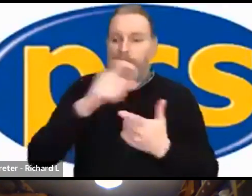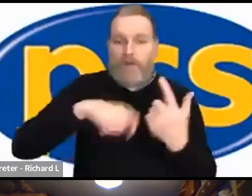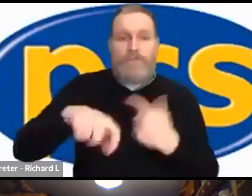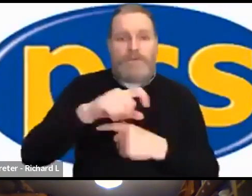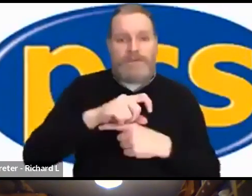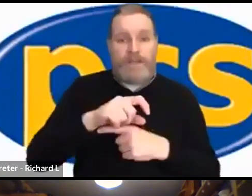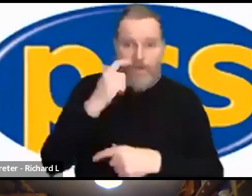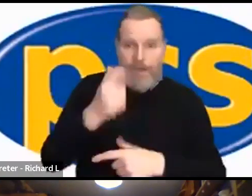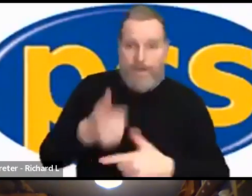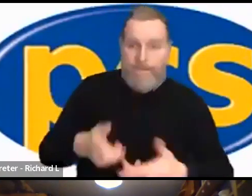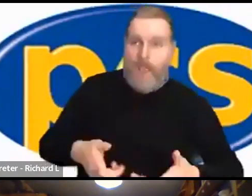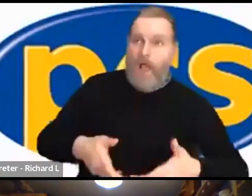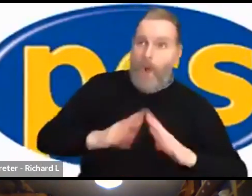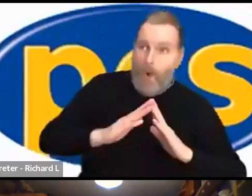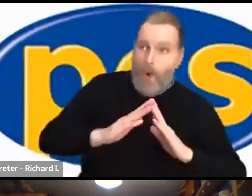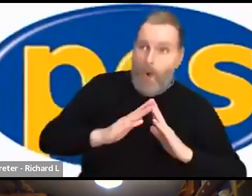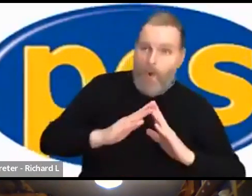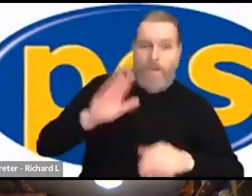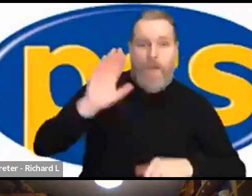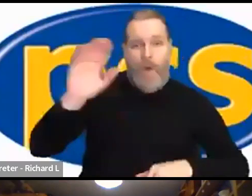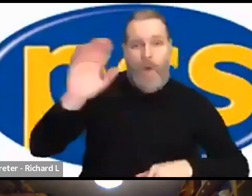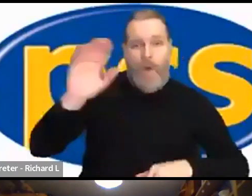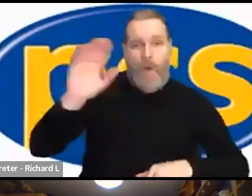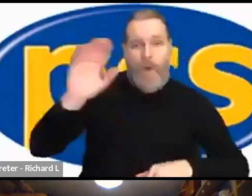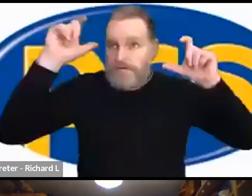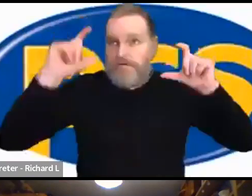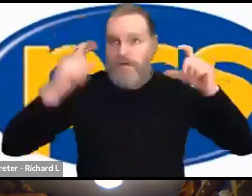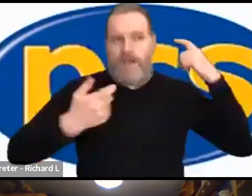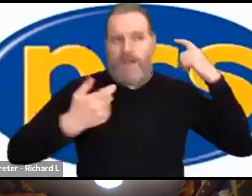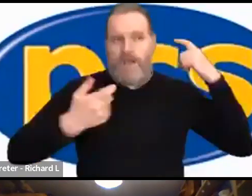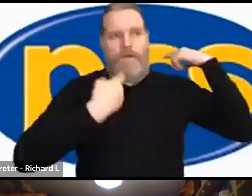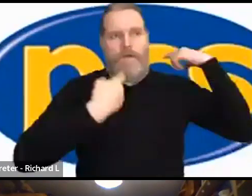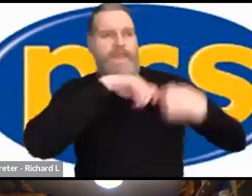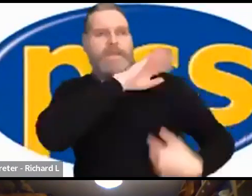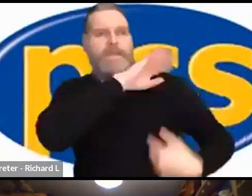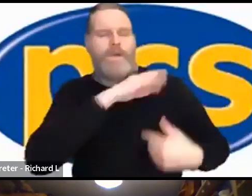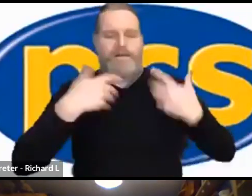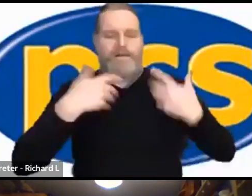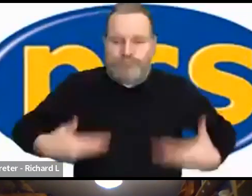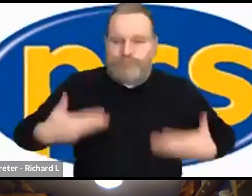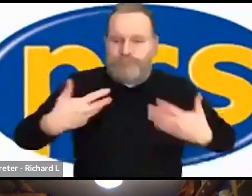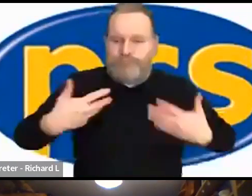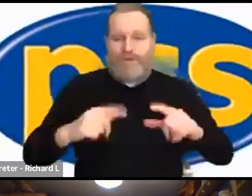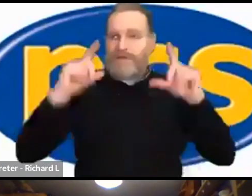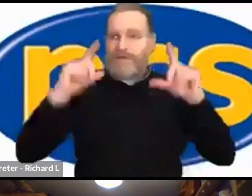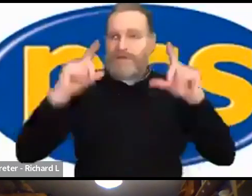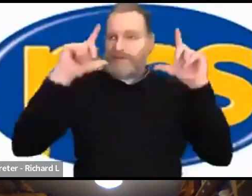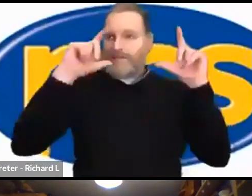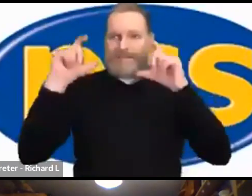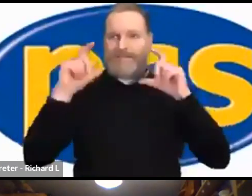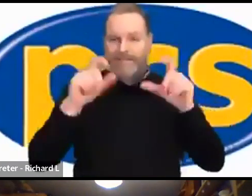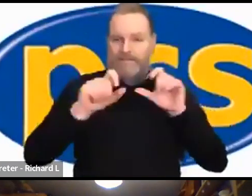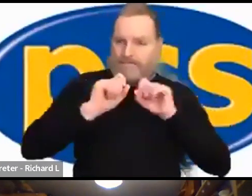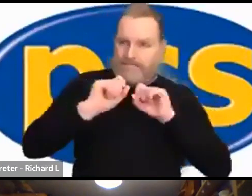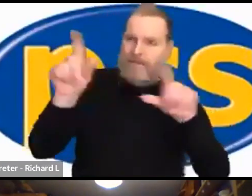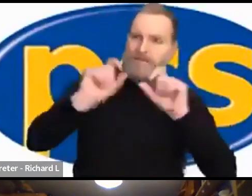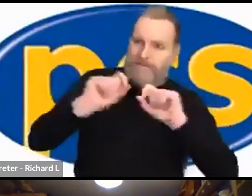community. Take your picture of your of you at home with your top hat you at home with your top hat on all your whatever it is whatever it is that you want to do to suggest that you're home showing